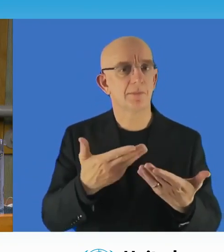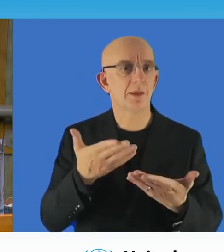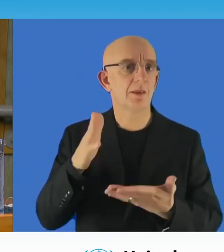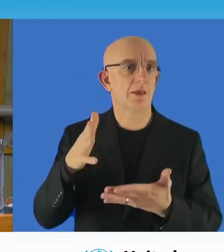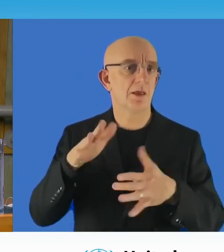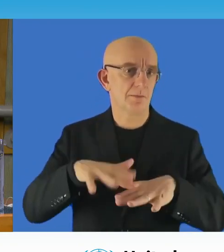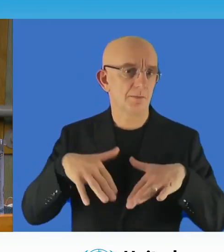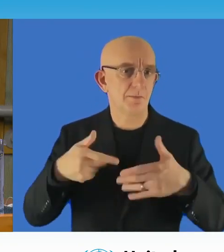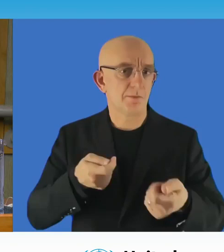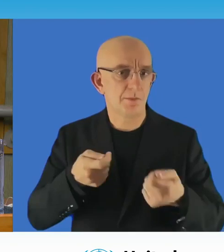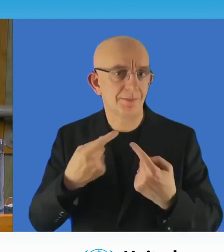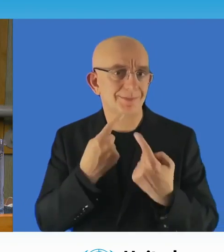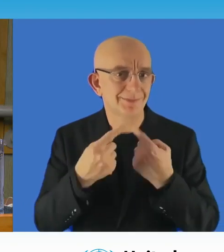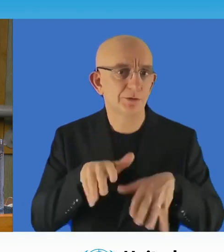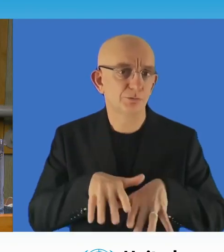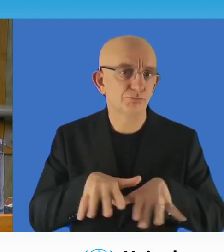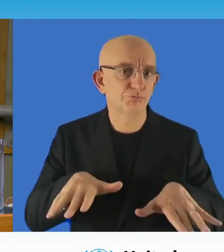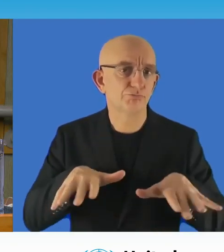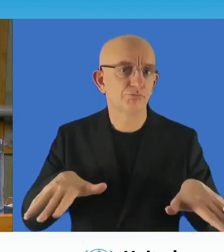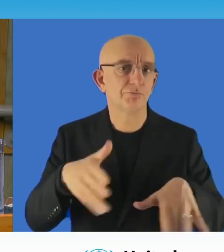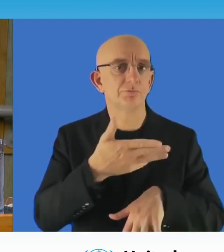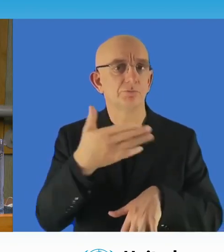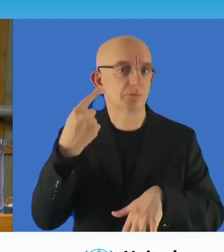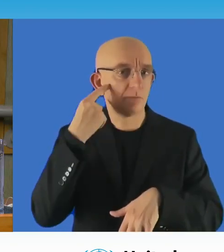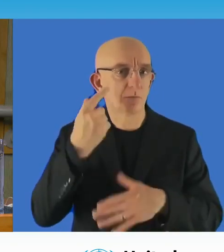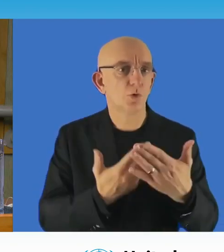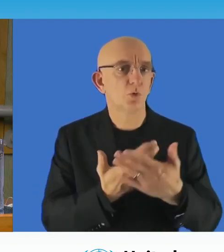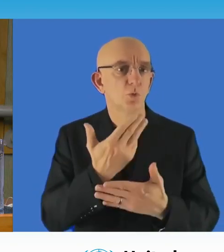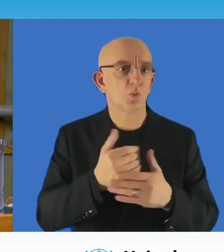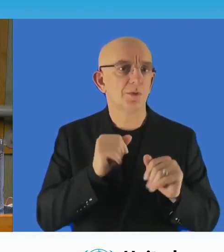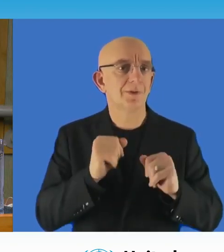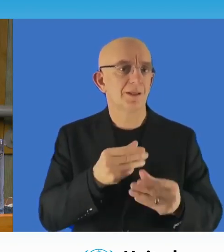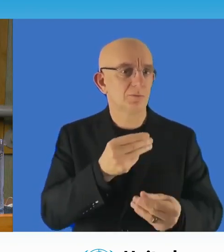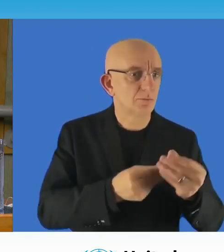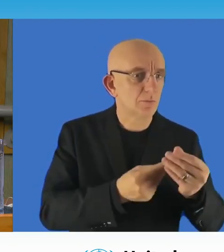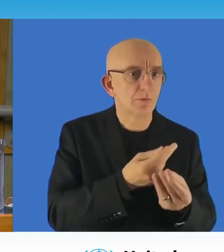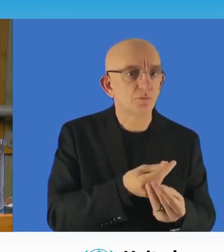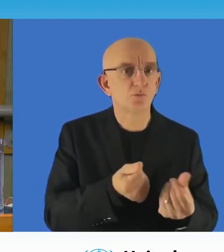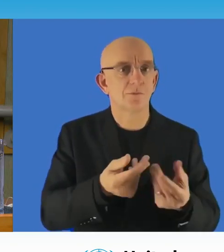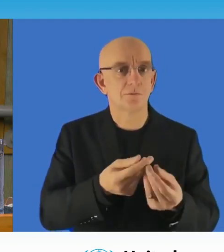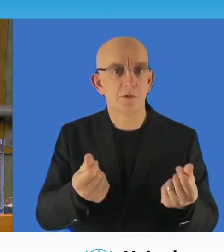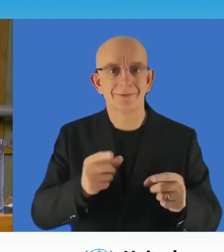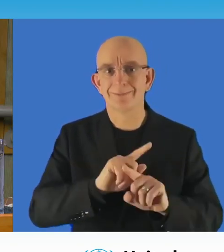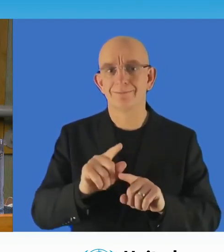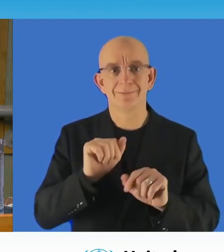does not mean inability as the late sporting Legend Muhammad Ali once said it is the repetition